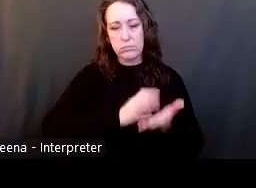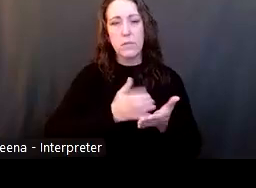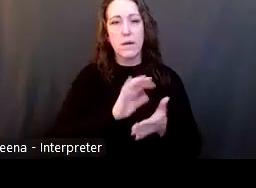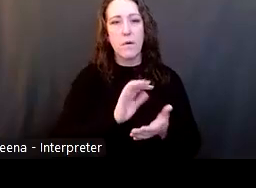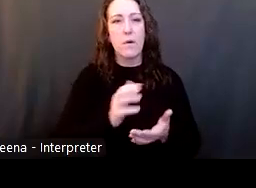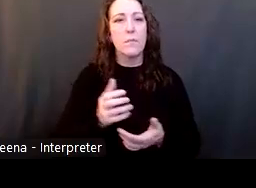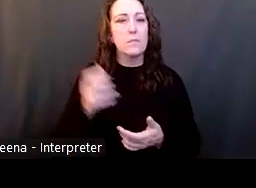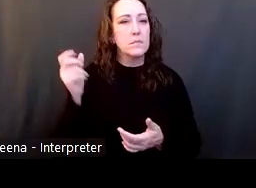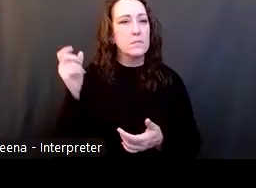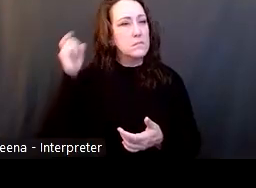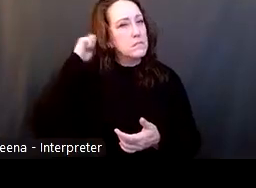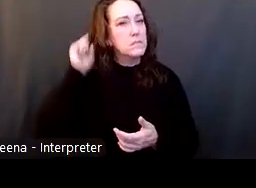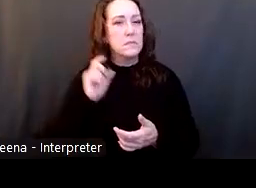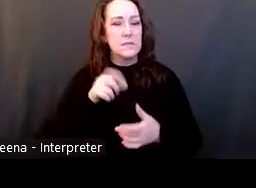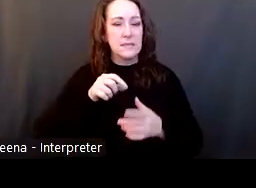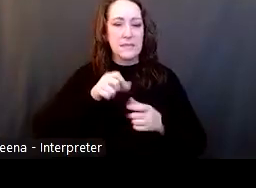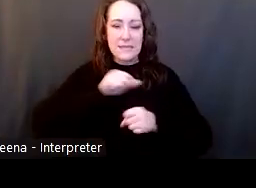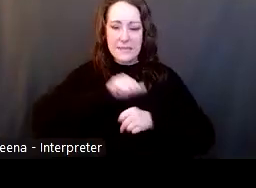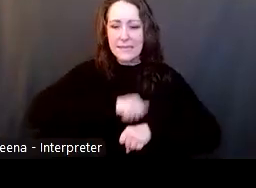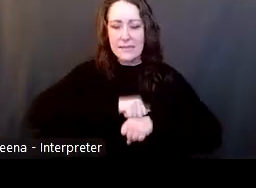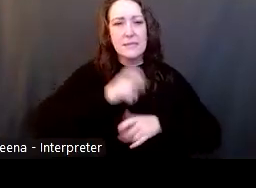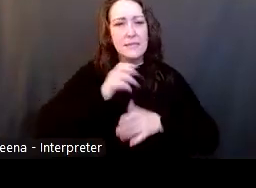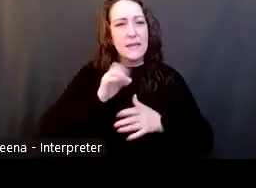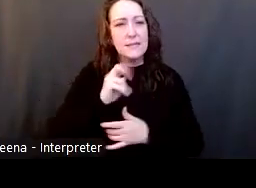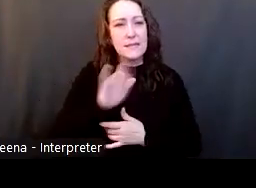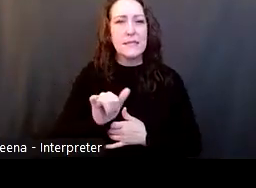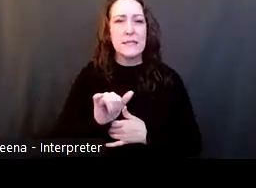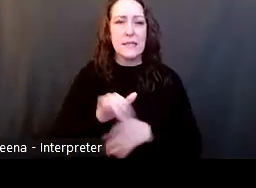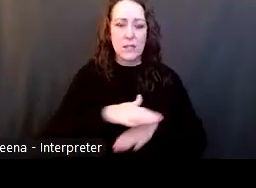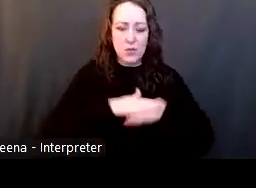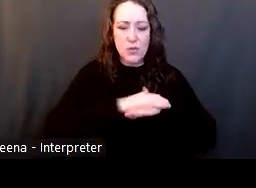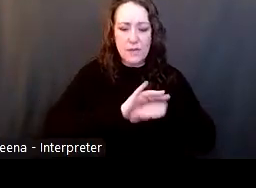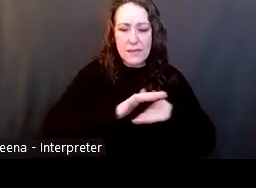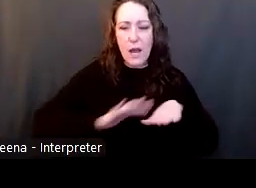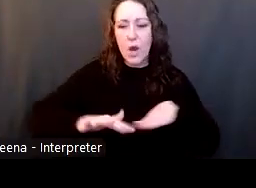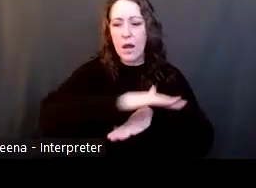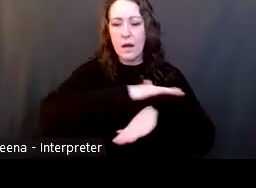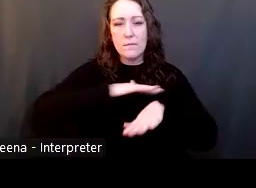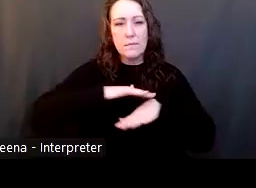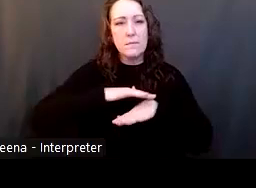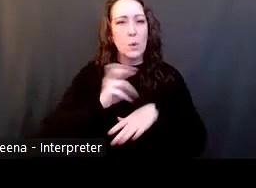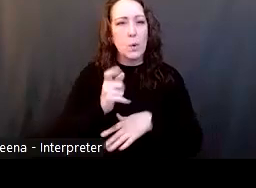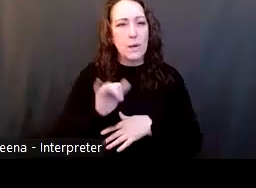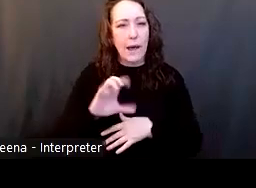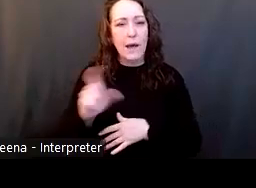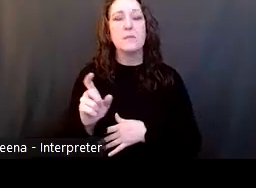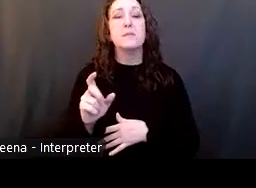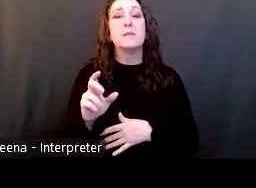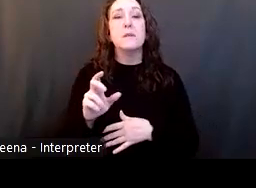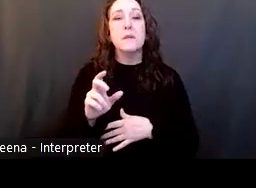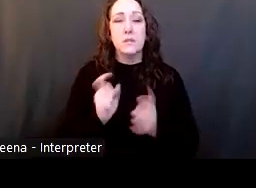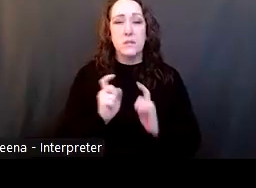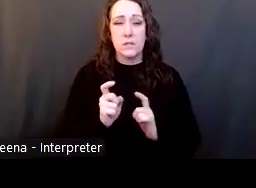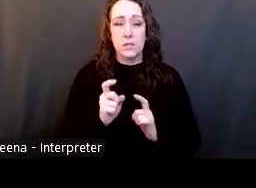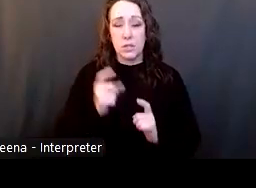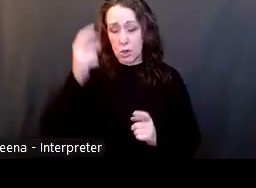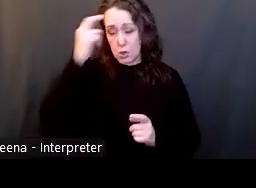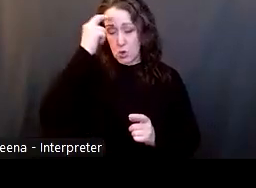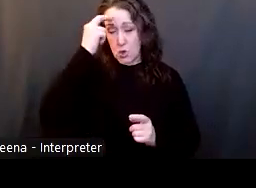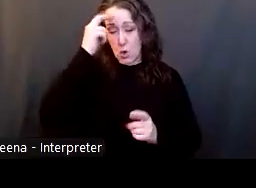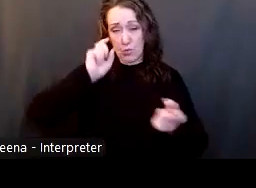in density and surface area in the cortex um and there are changes in neurotransmitters and neural